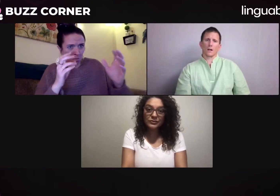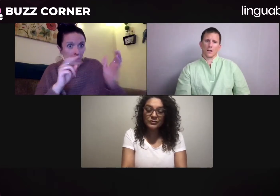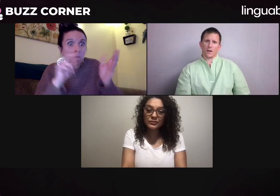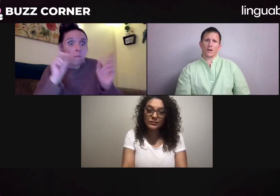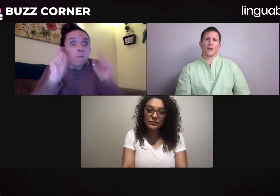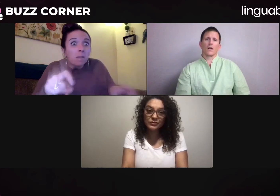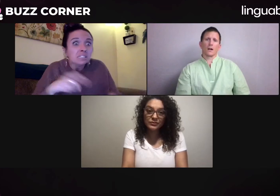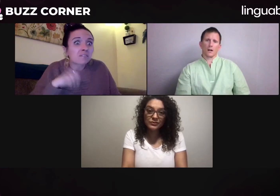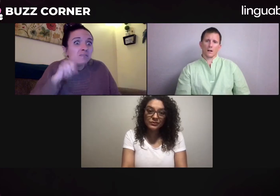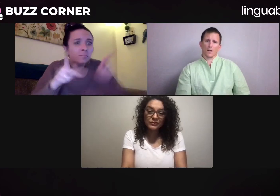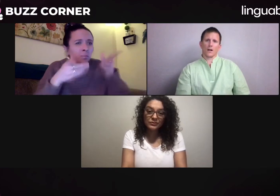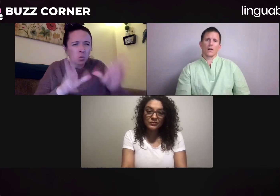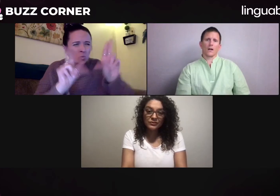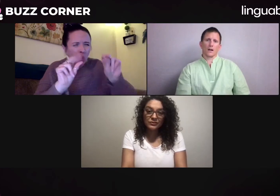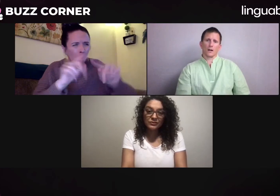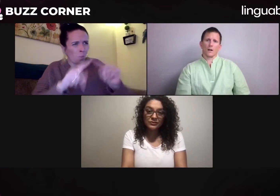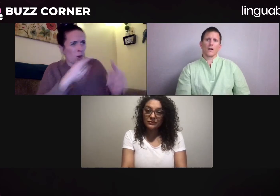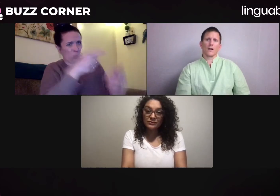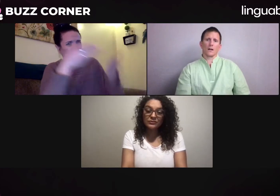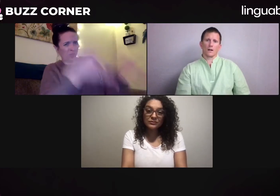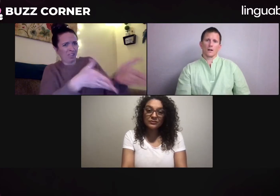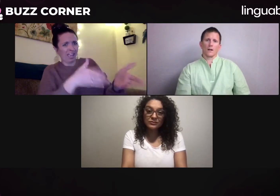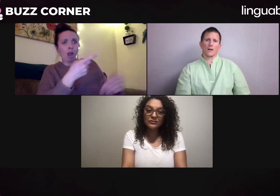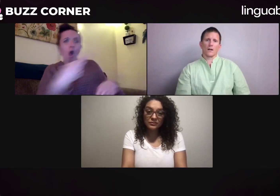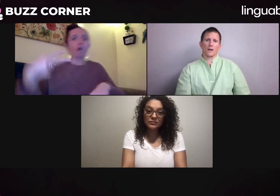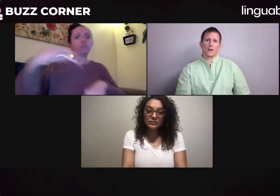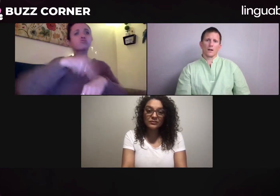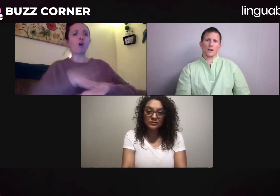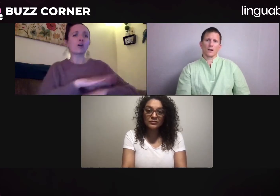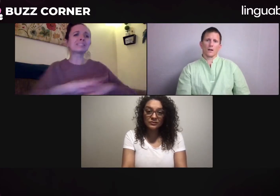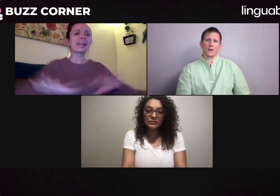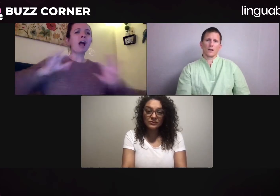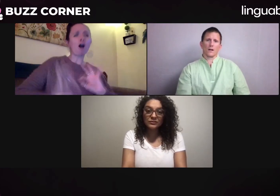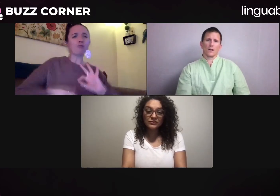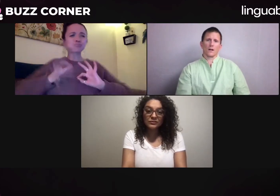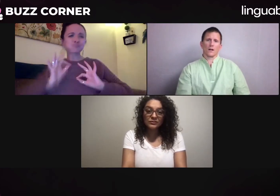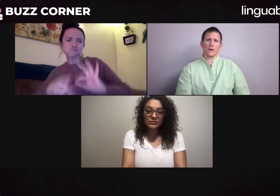but less high profile jobs like doctor's appointments, seem to really struggle to find interpreters to fill those positions.